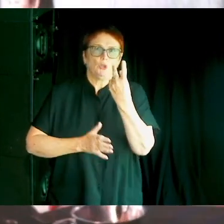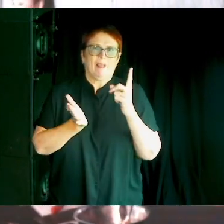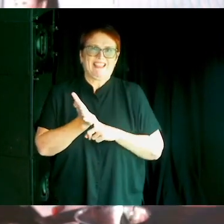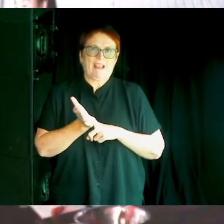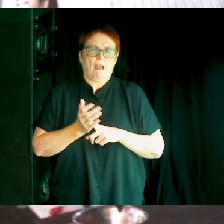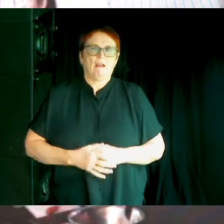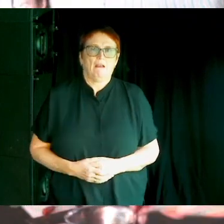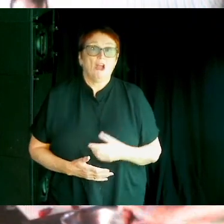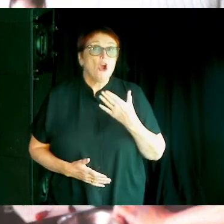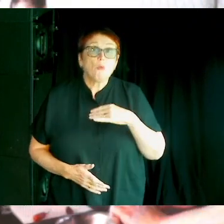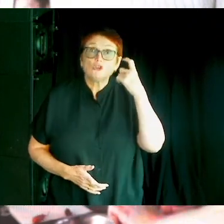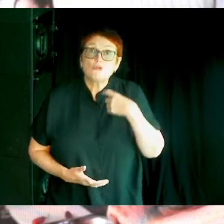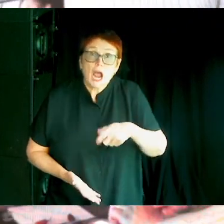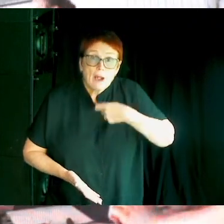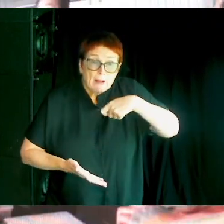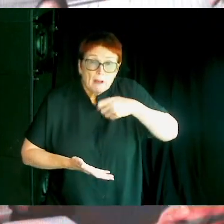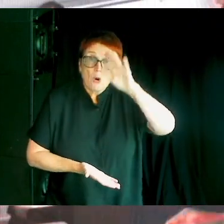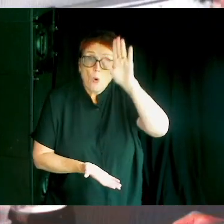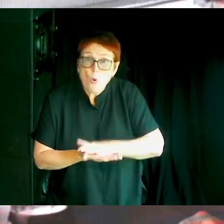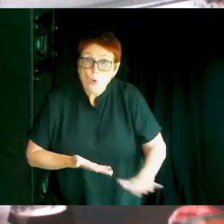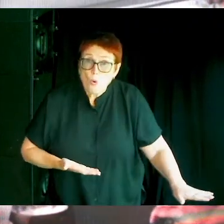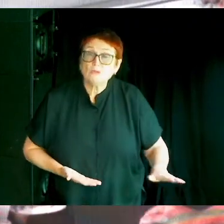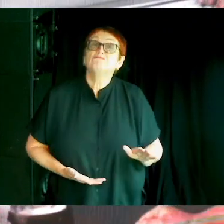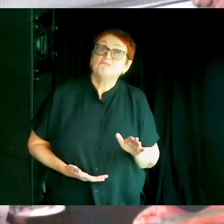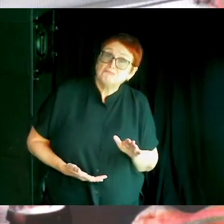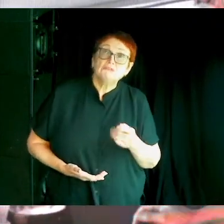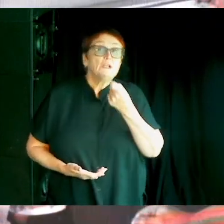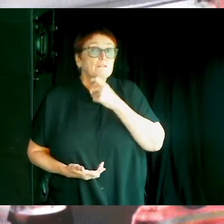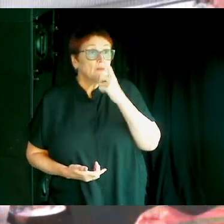for the challenge let me know we do have a couple of customers who came in here to do the challenge